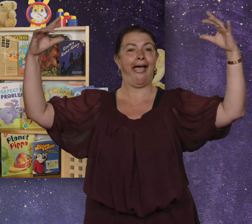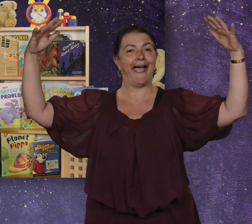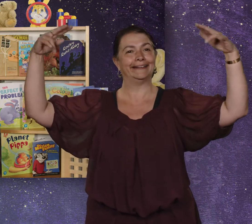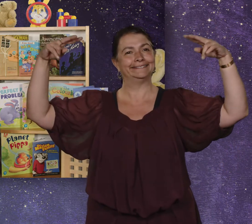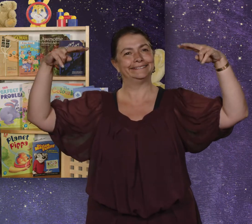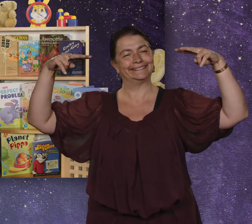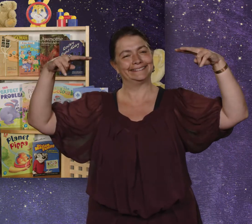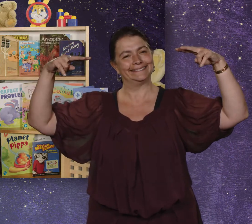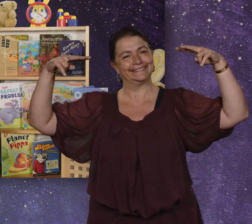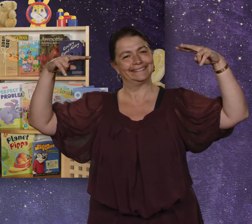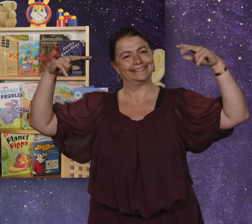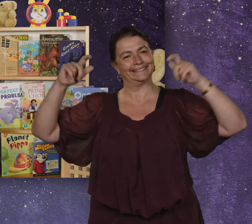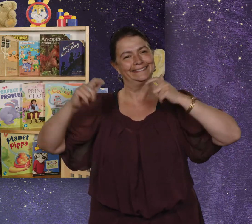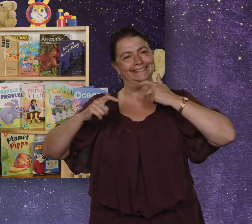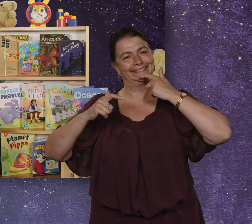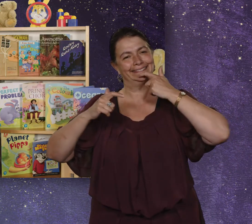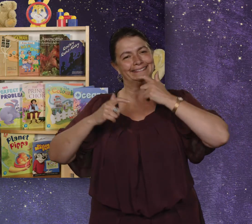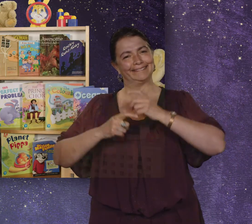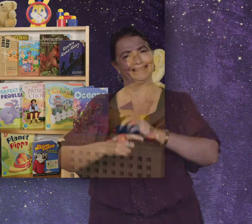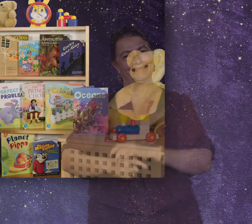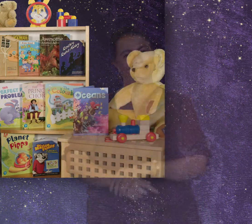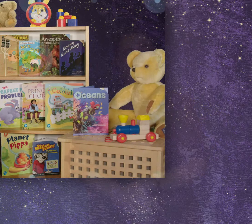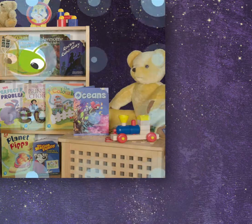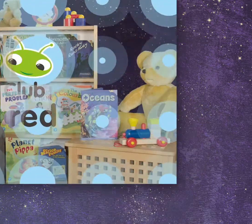to smile.